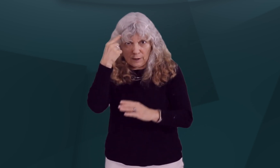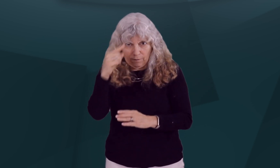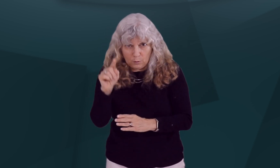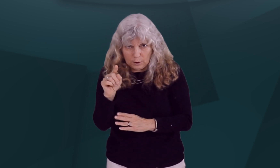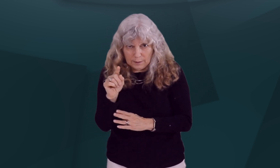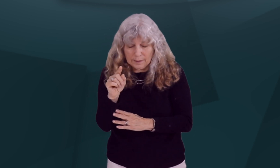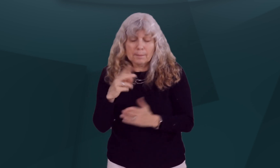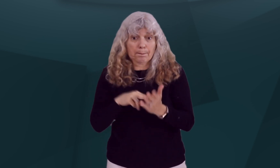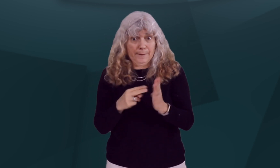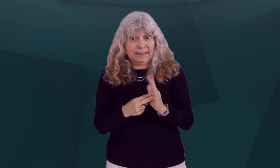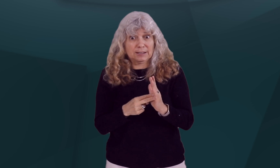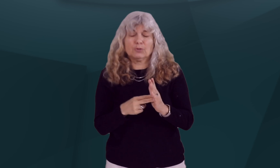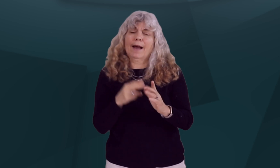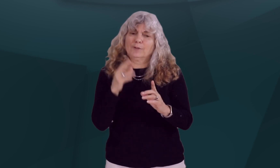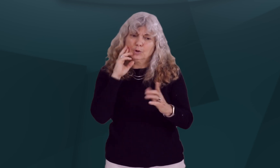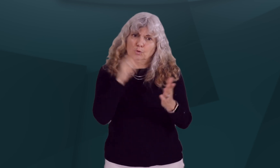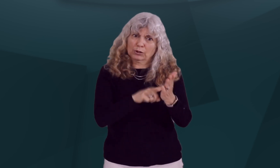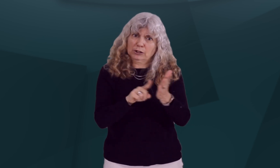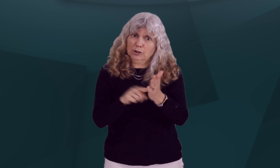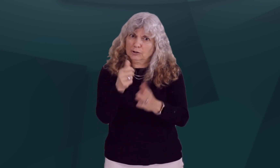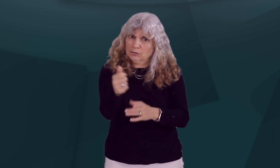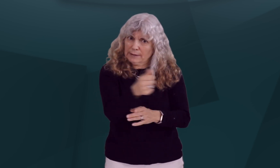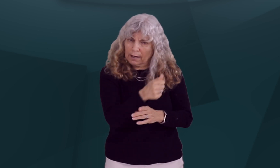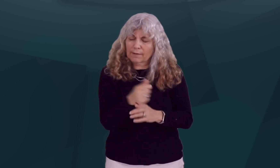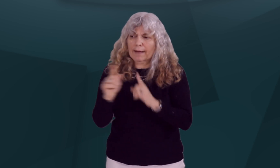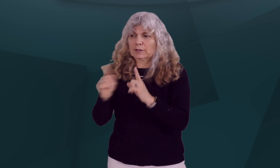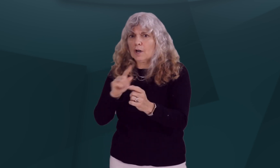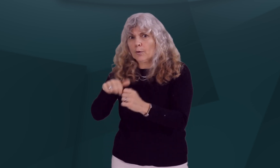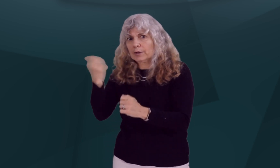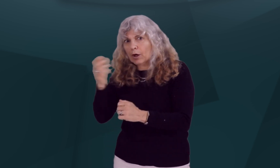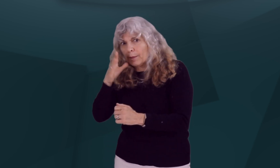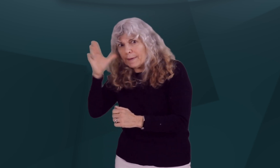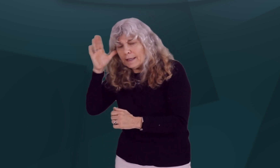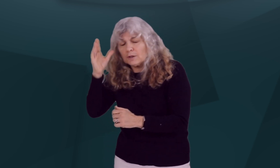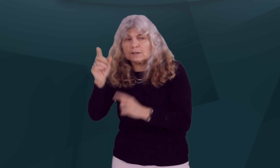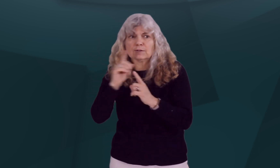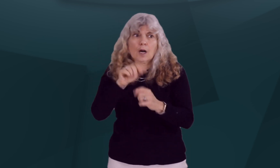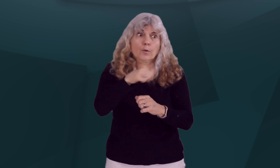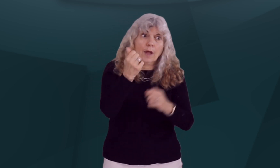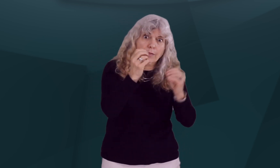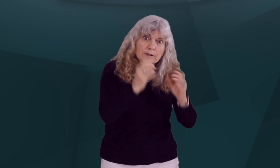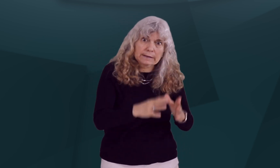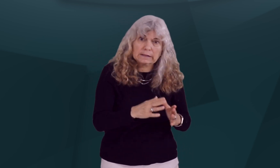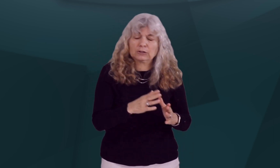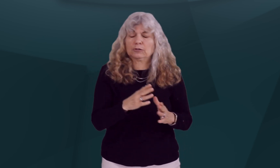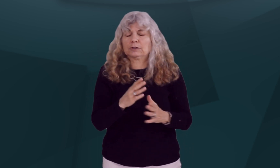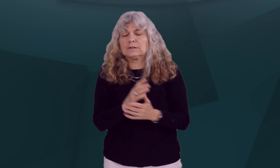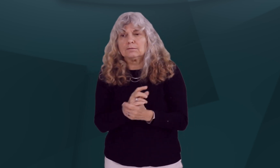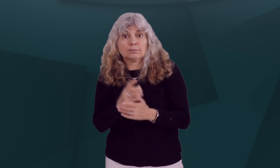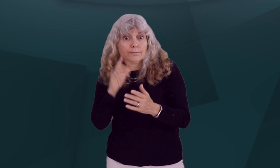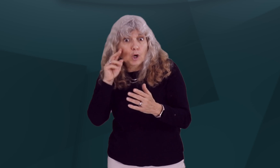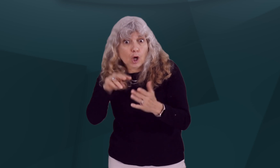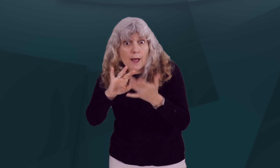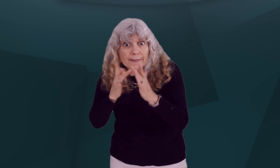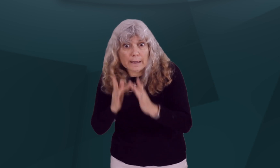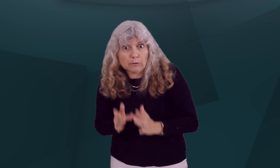So you need to know what to look for. This means do your research. Talk with other parents. Talk with other teachers.